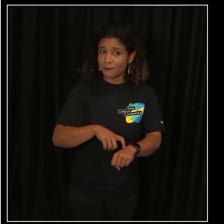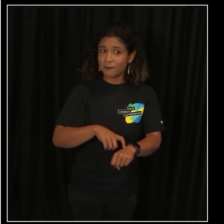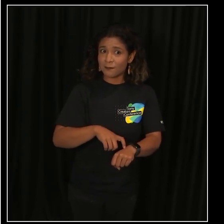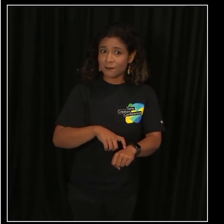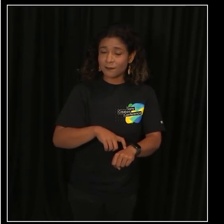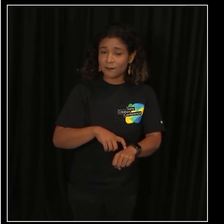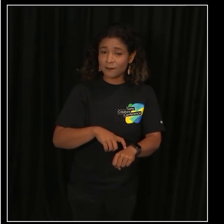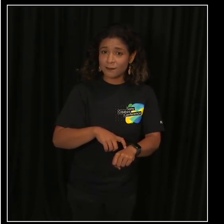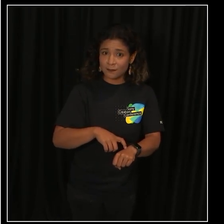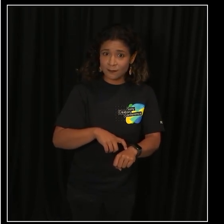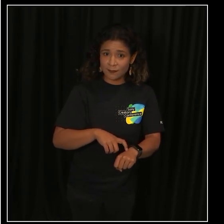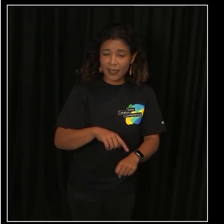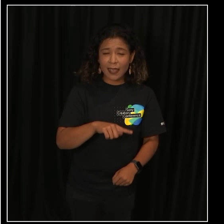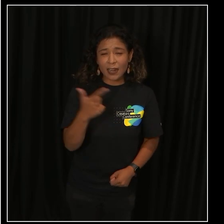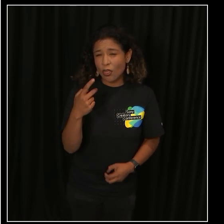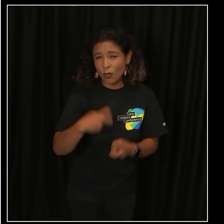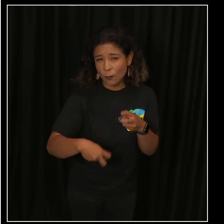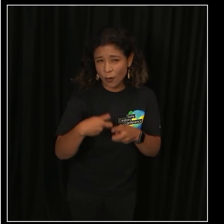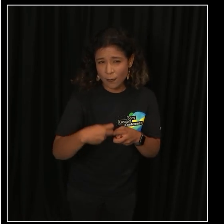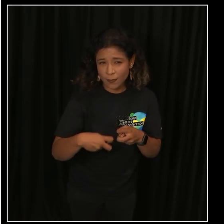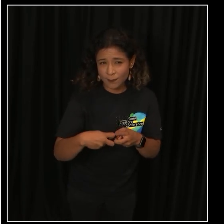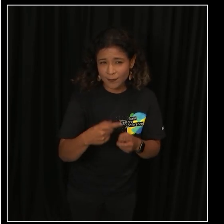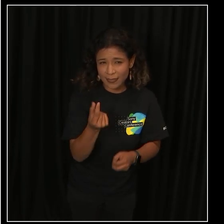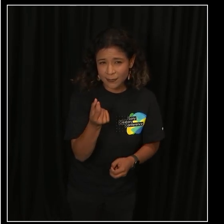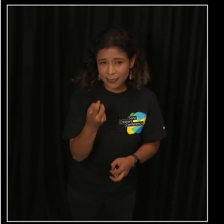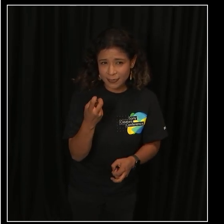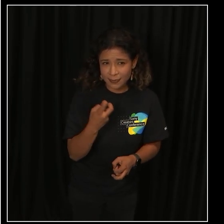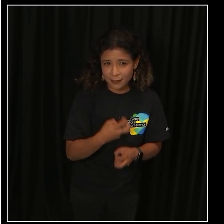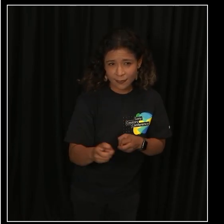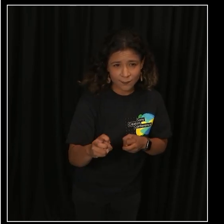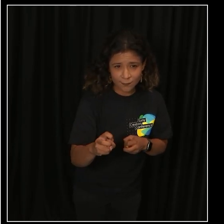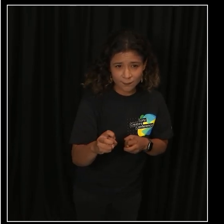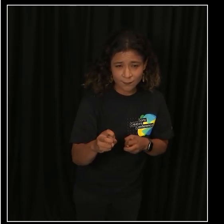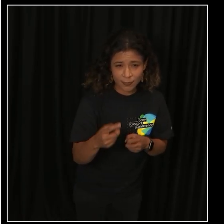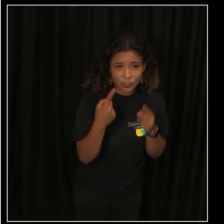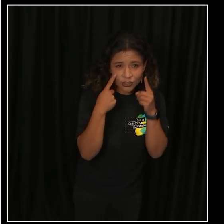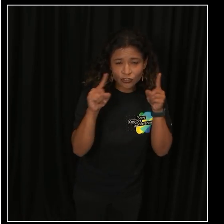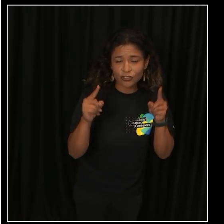Another issue is now to achieve a higher refresh rate.